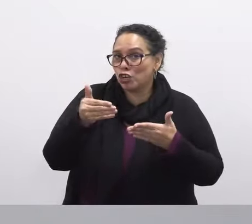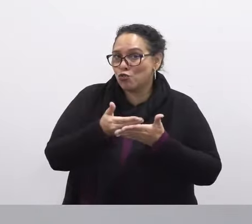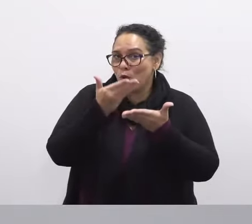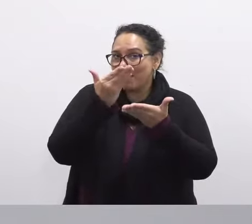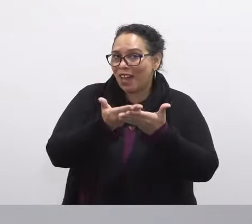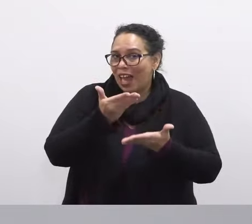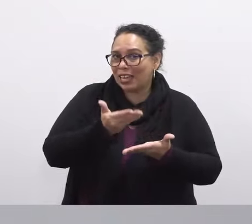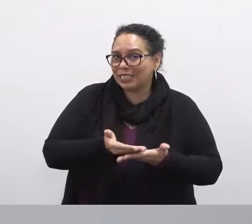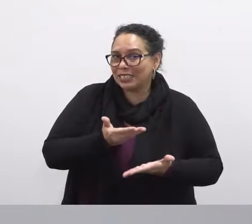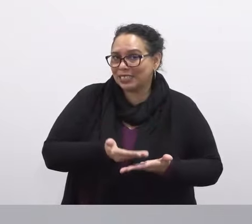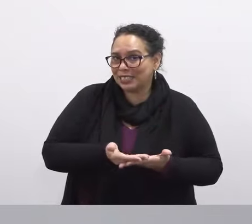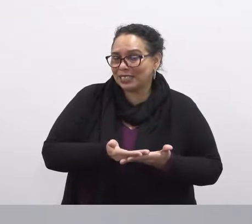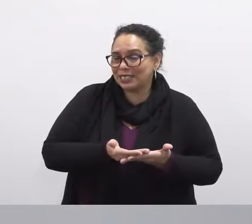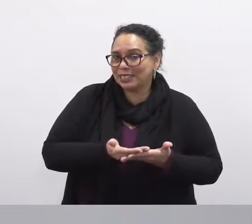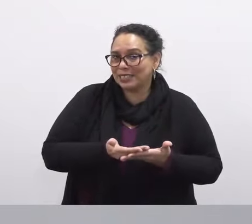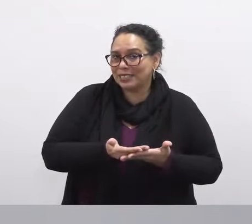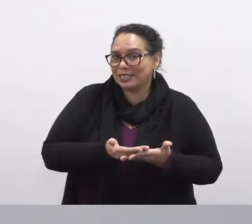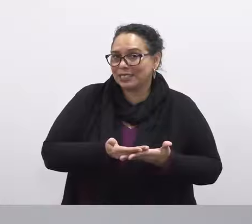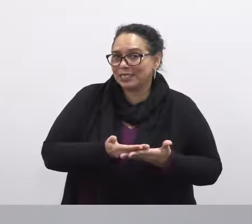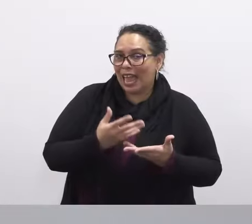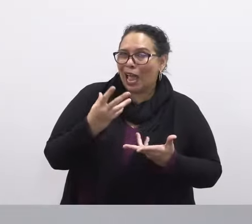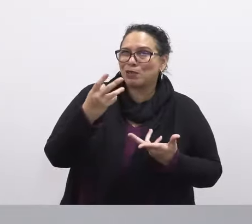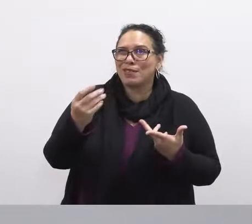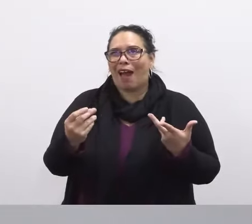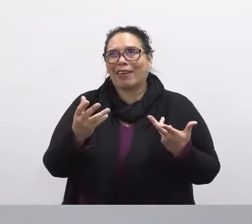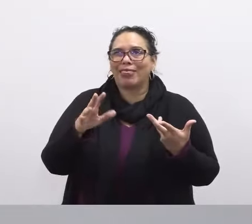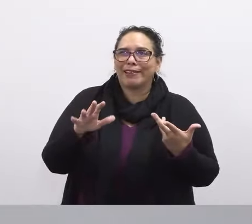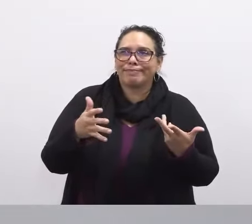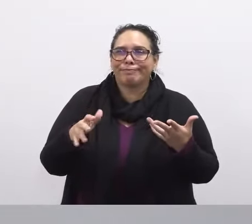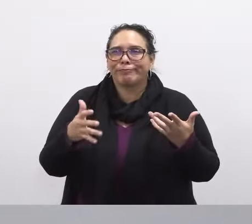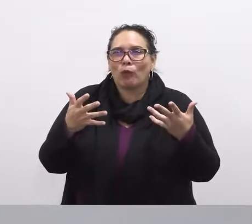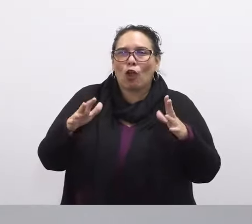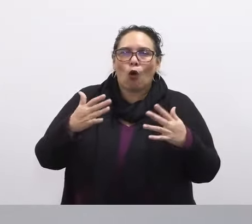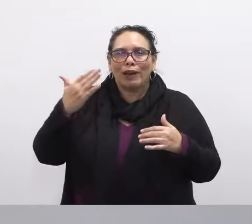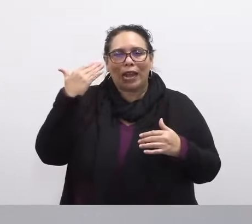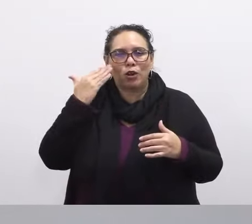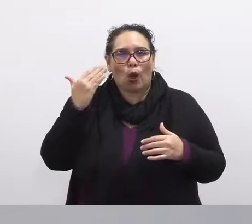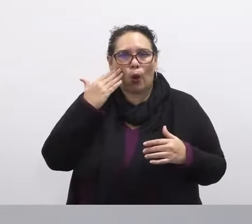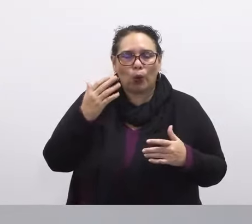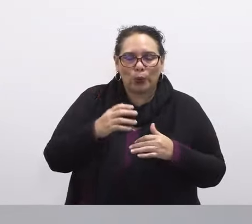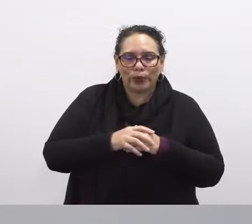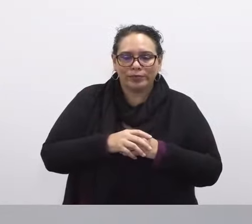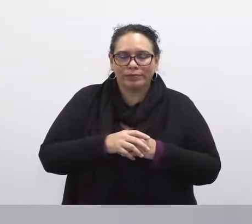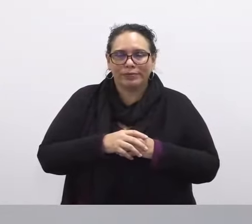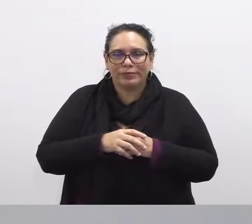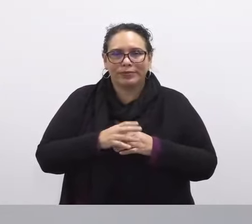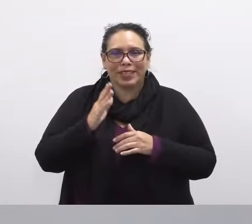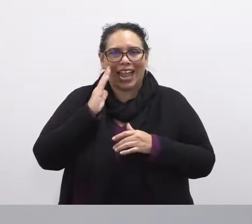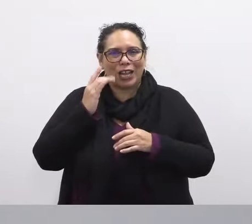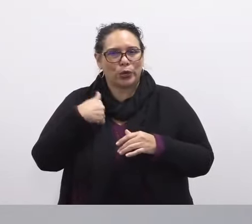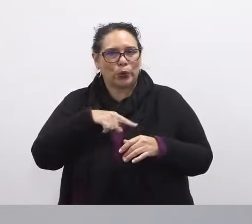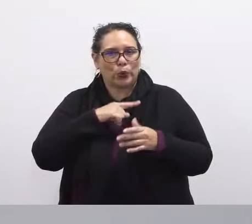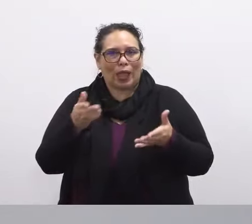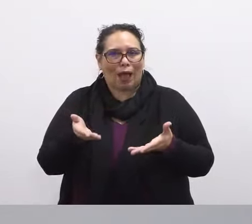outside of what we already know. I know we uplift and rightfully,